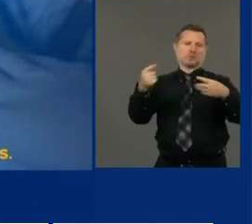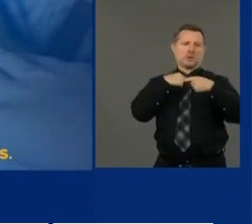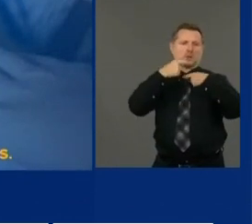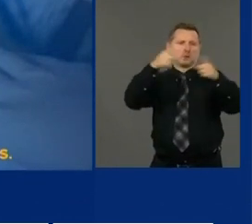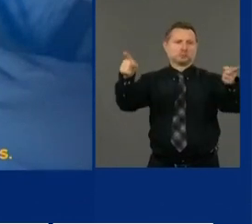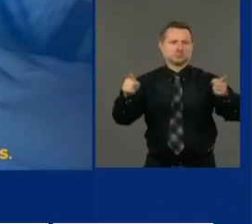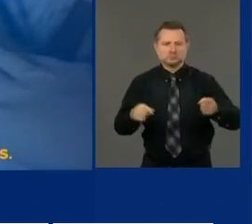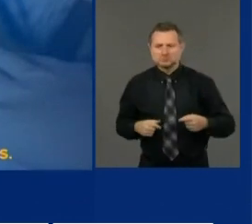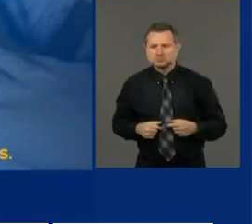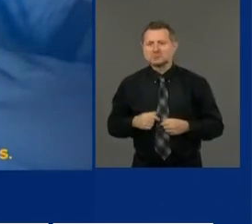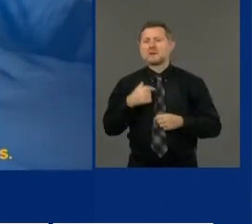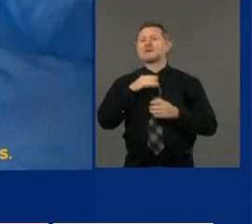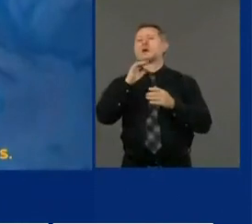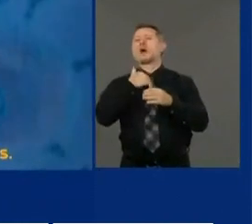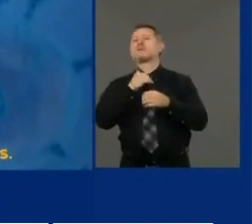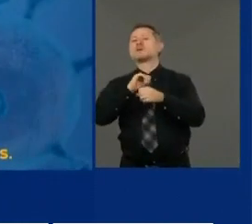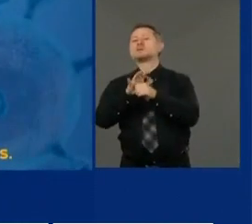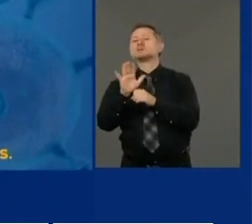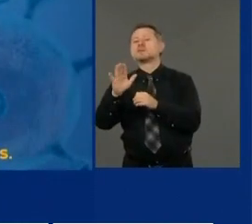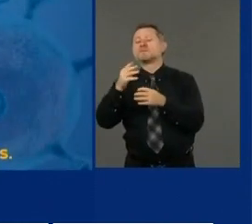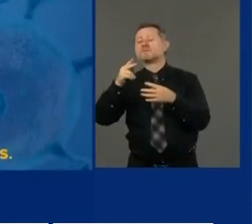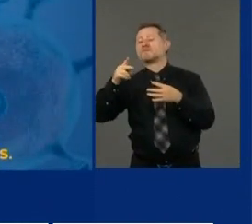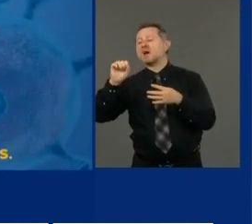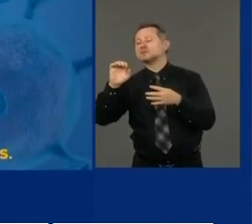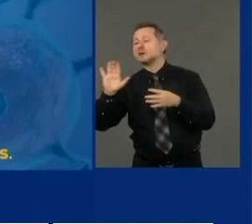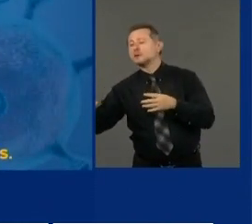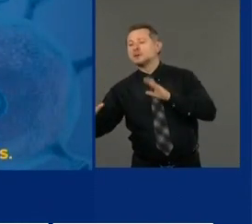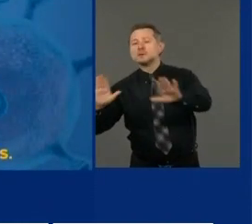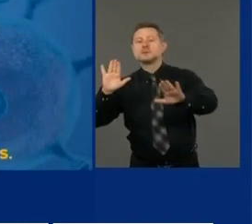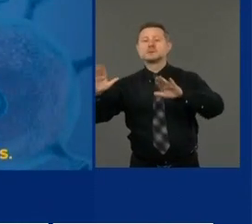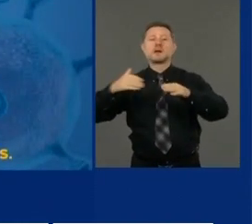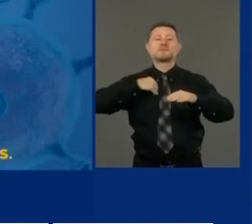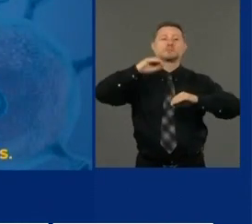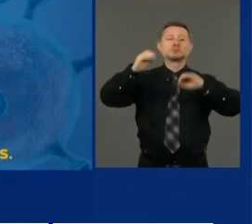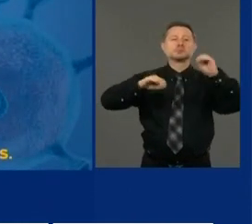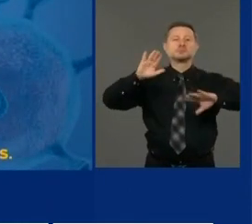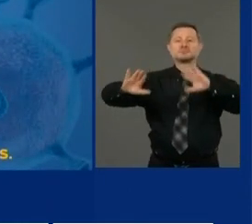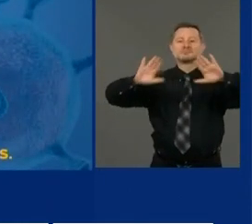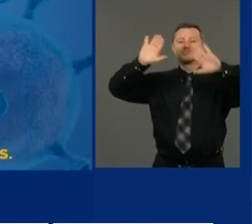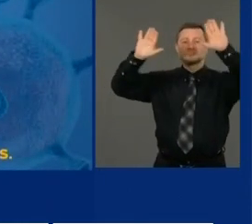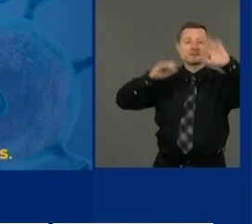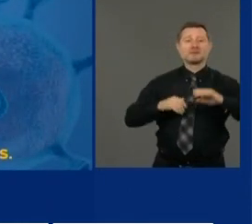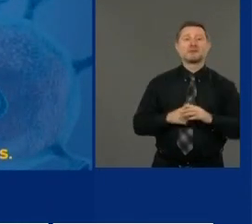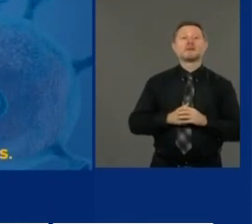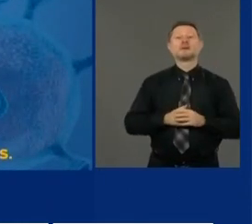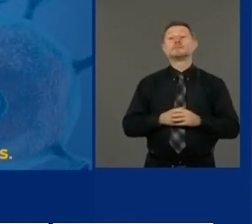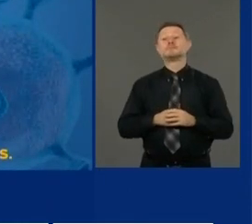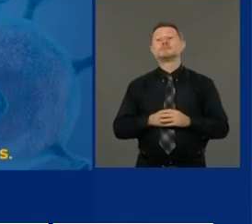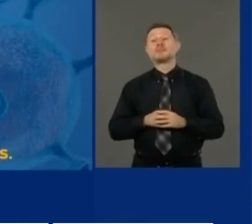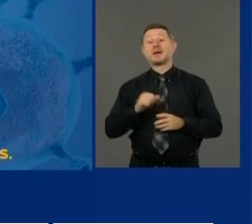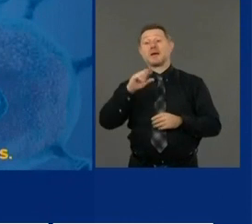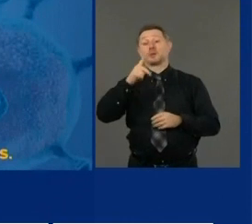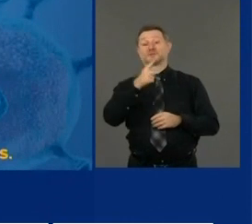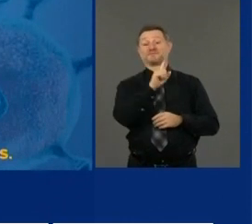OF AUGUST 1 TO 7, THE WEEK, BECAUSE IT'S A DIFFERENT ROLLING